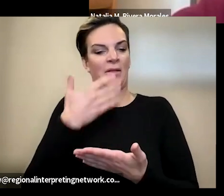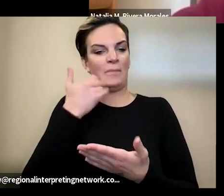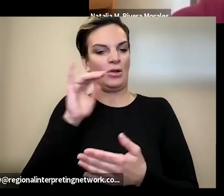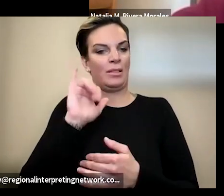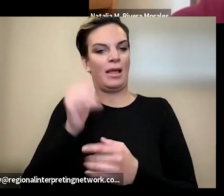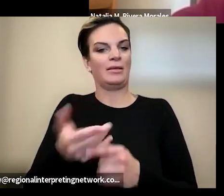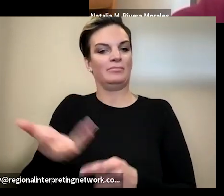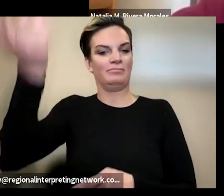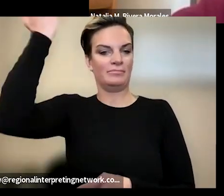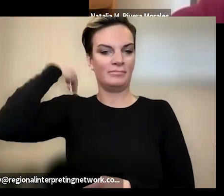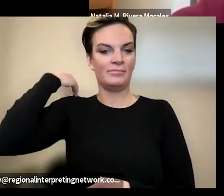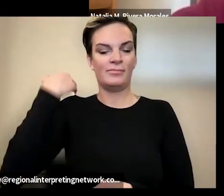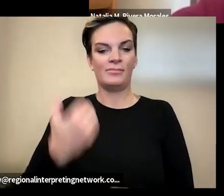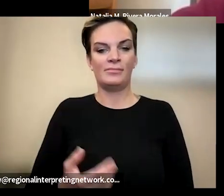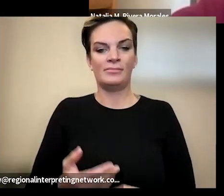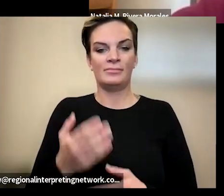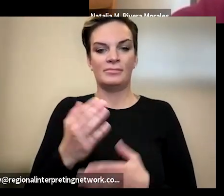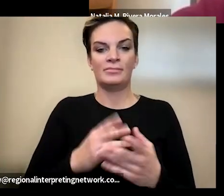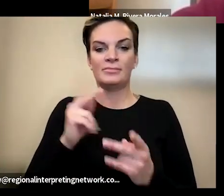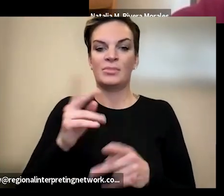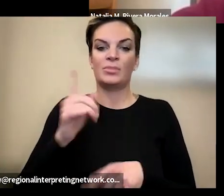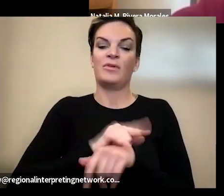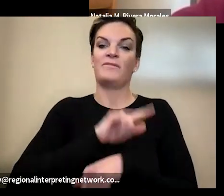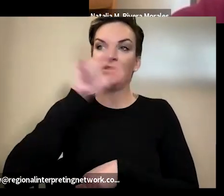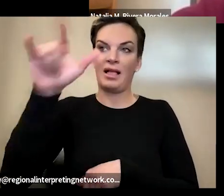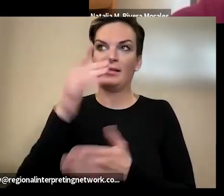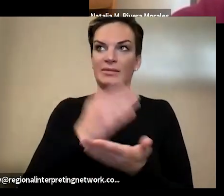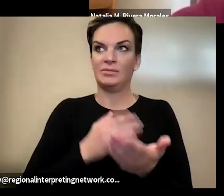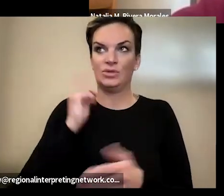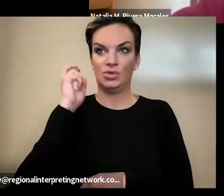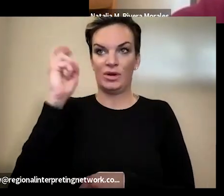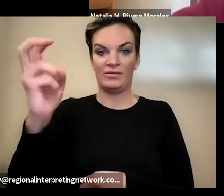thing, right? There are people who travel from and fly in to get treatment at places like this. There